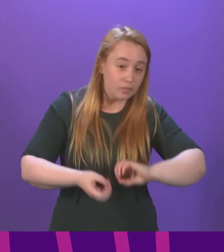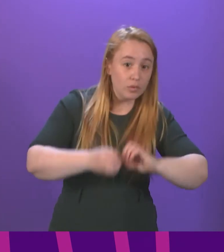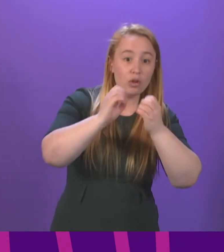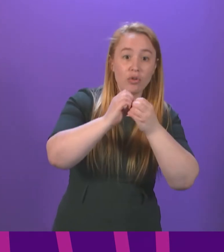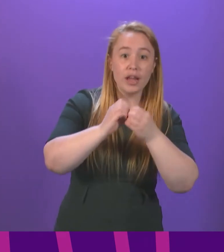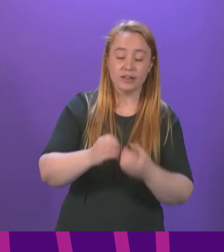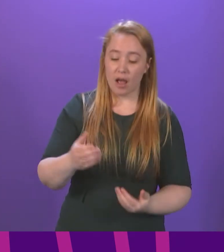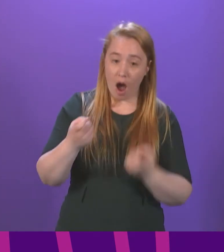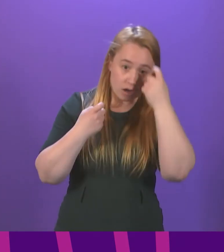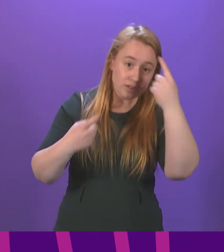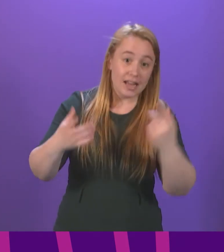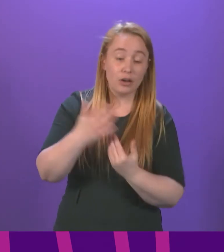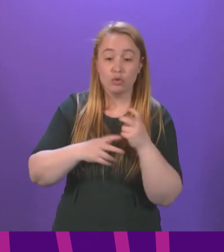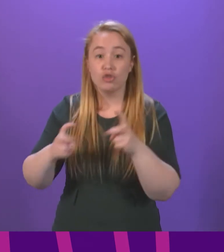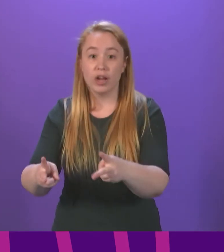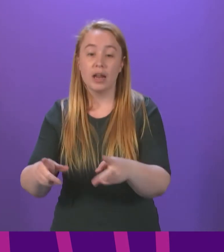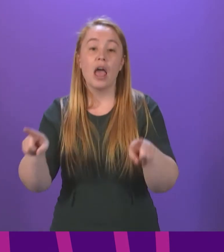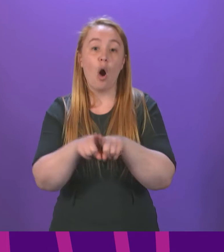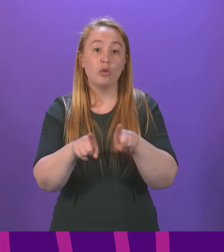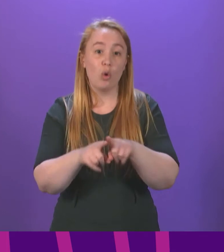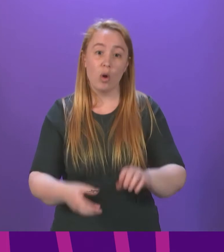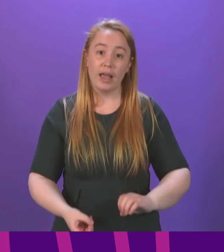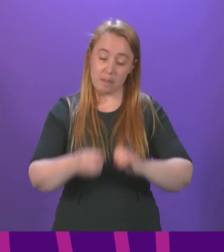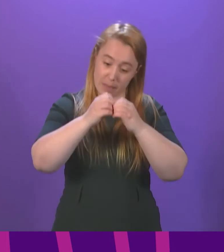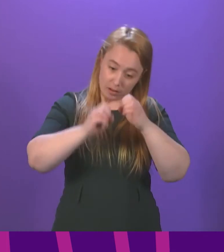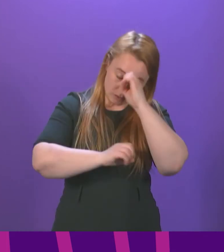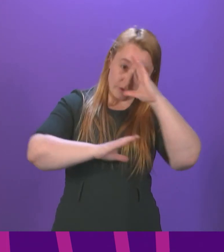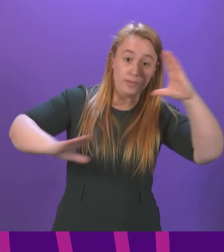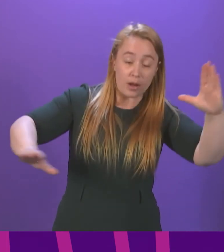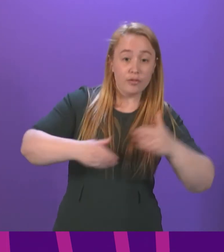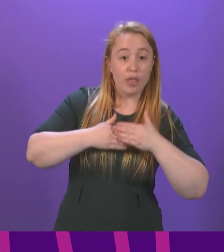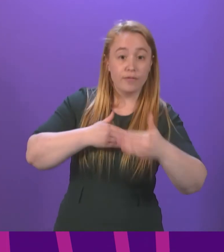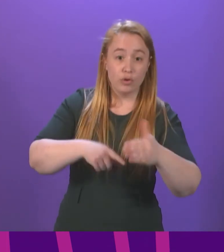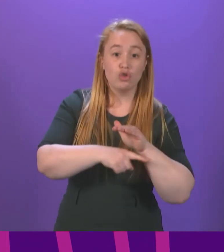a legacy for the future. Scotland’s sequencing science is already world leading. With the